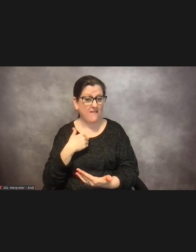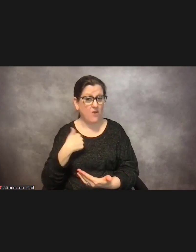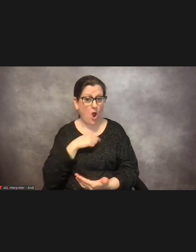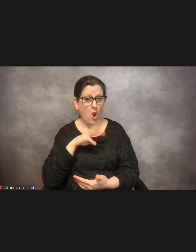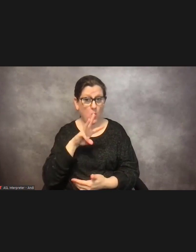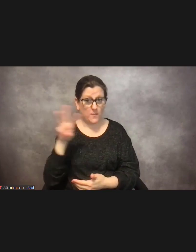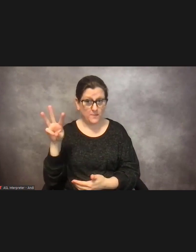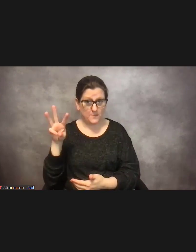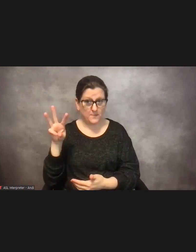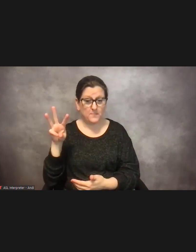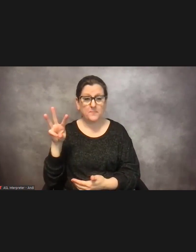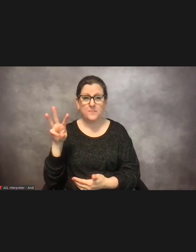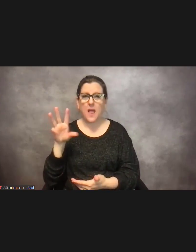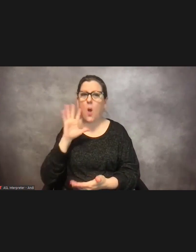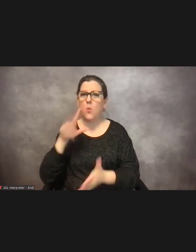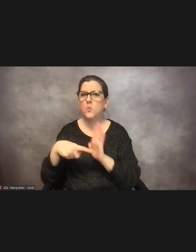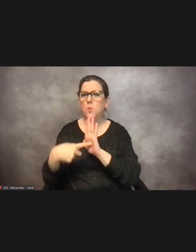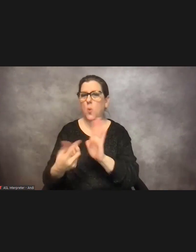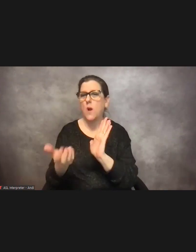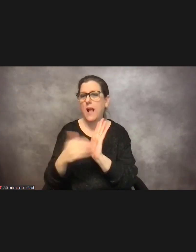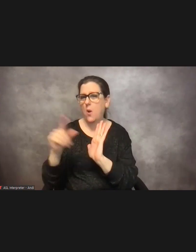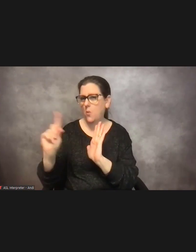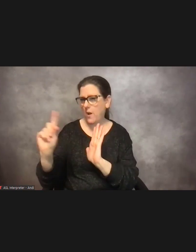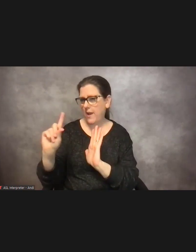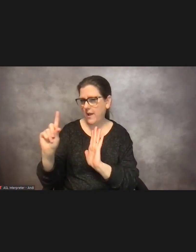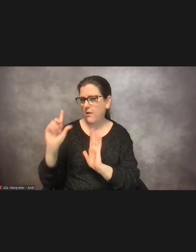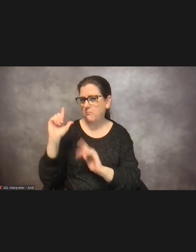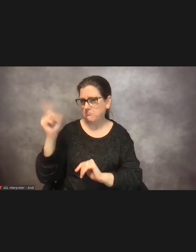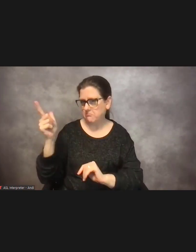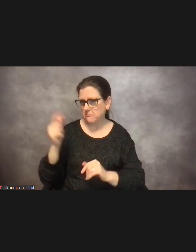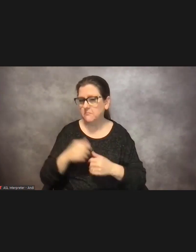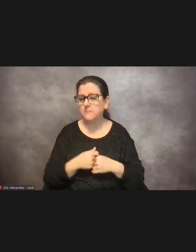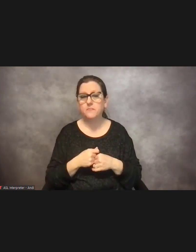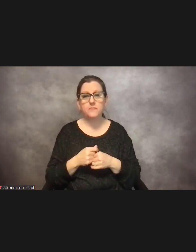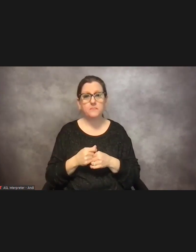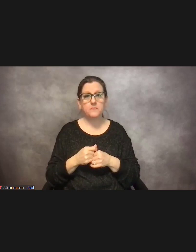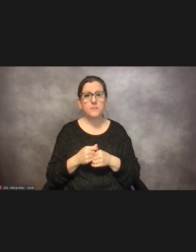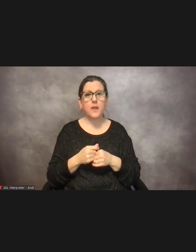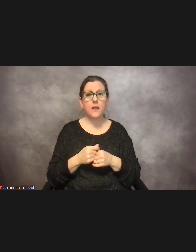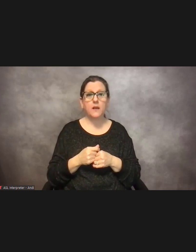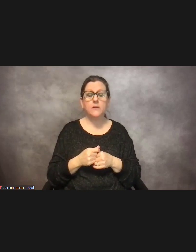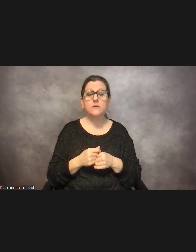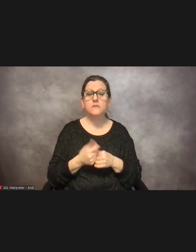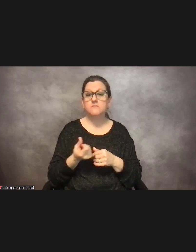pointed out, one way is to access the online resources that we have on our website and, um, I'll show you again where to do that.